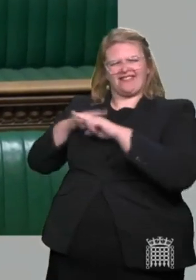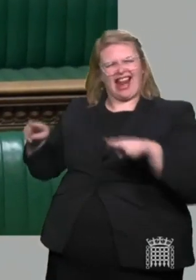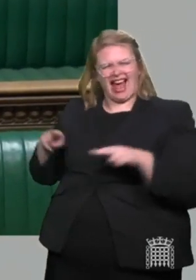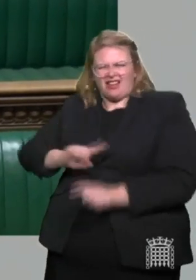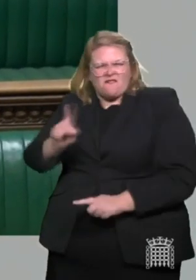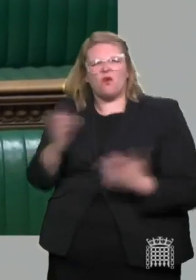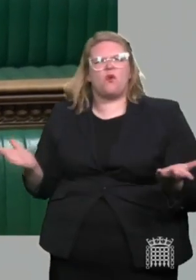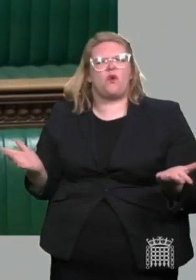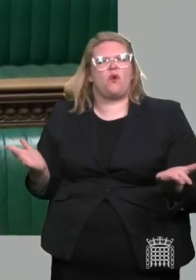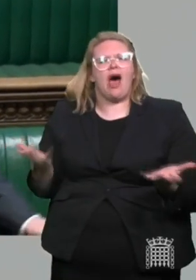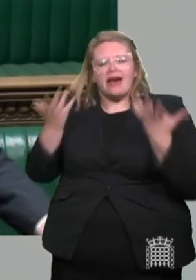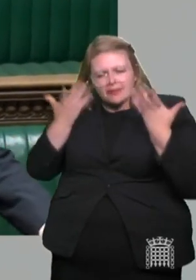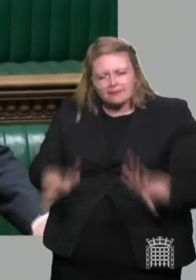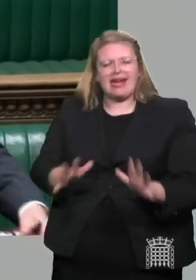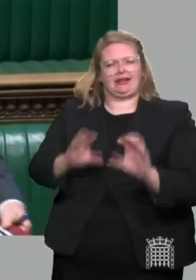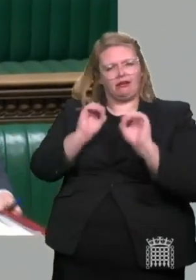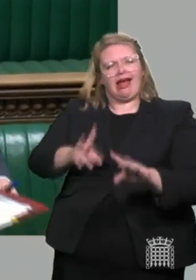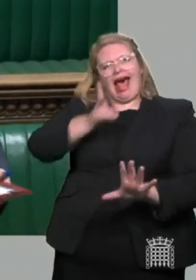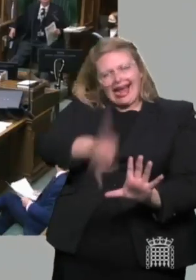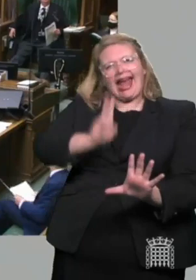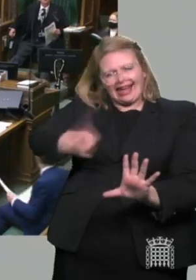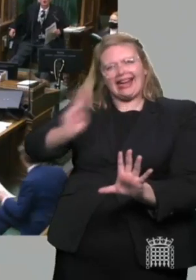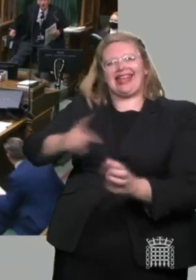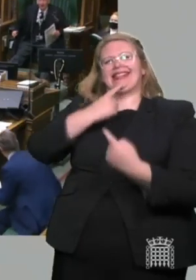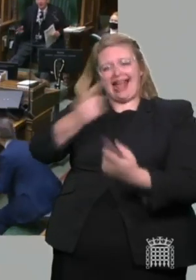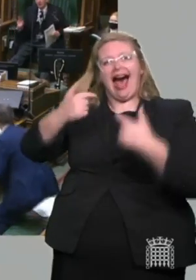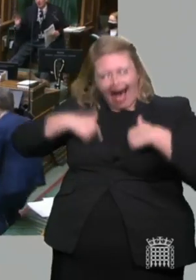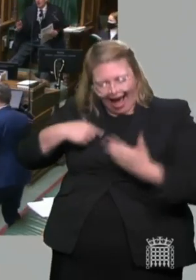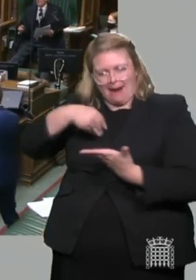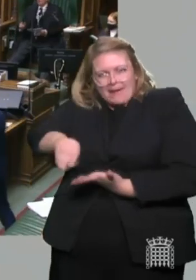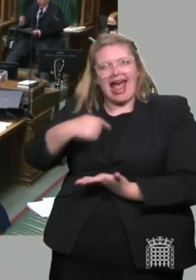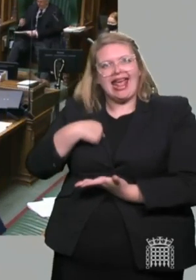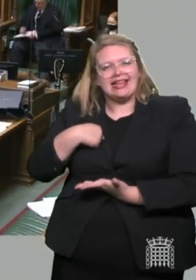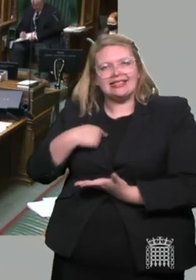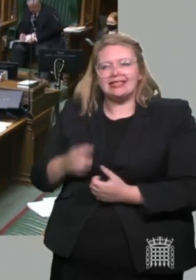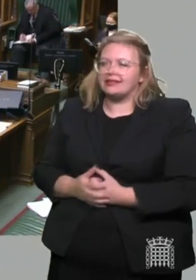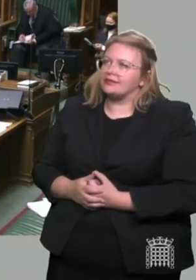umpteen times now, I paid for it. >> Keir Starmer